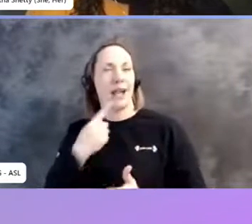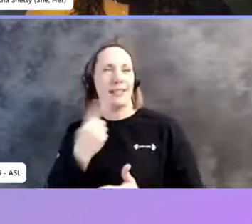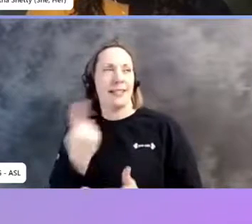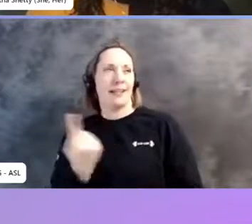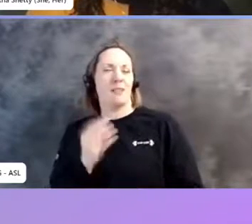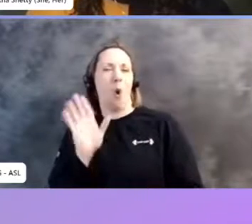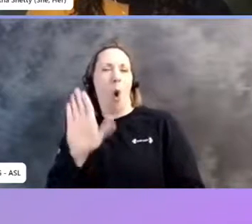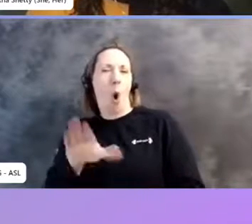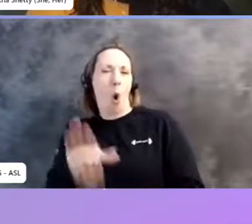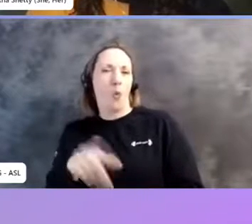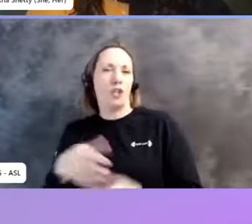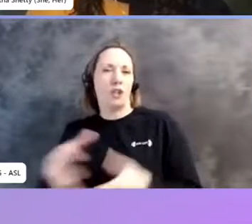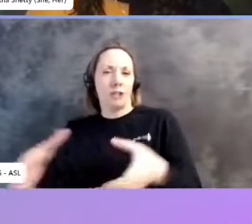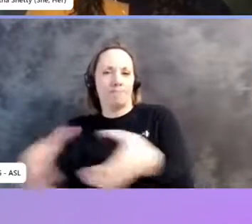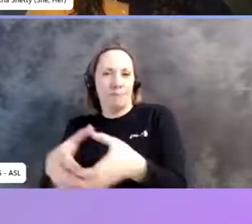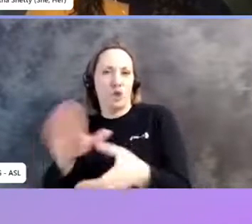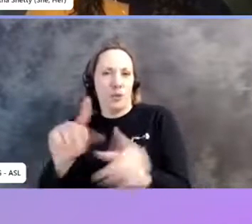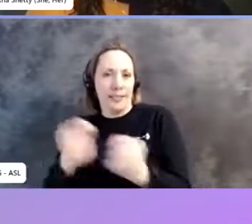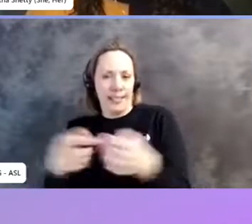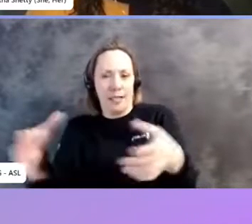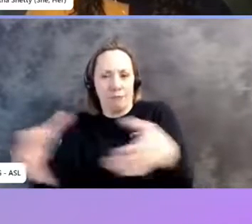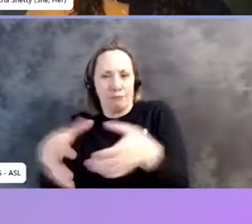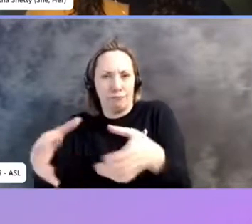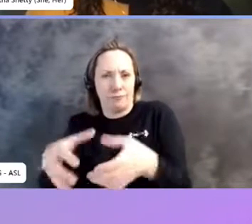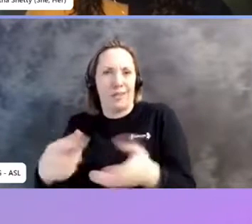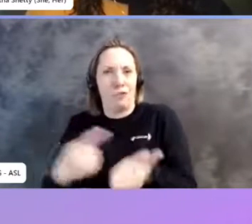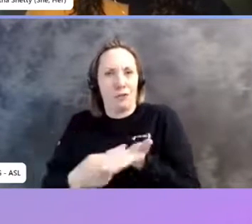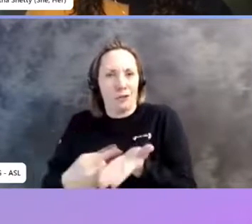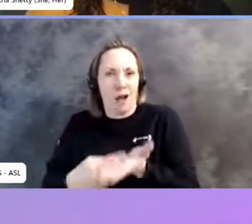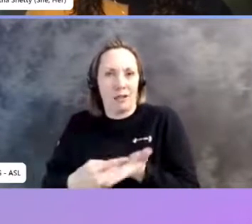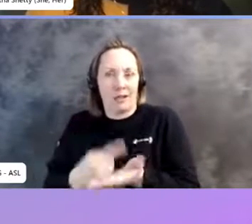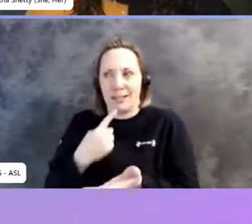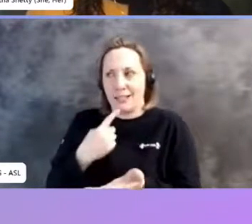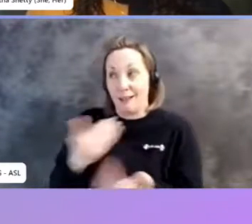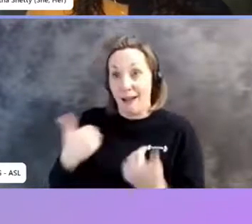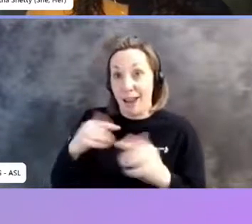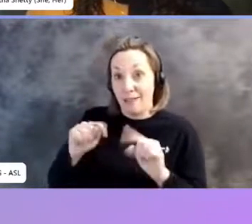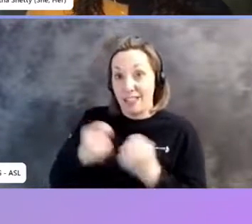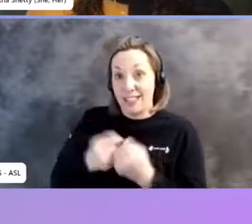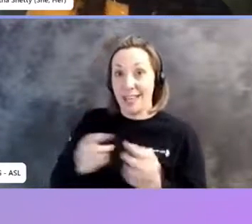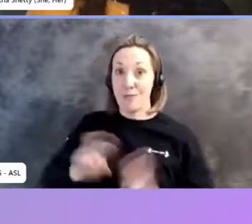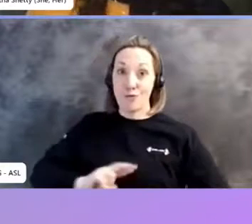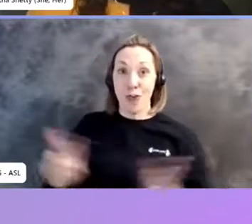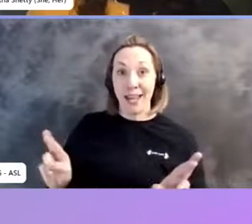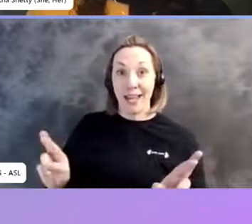little context. I talked to thousands of people a year about accessibility and hundreds of programs.